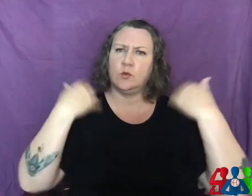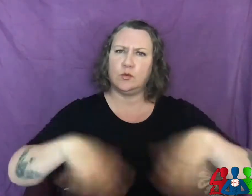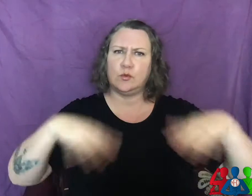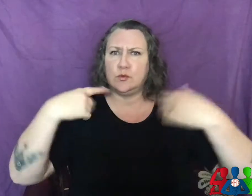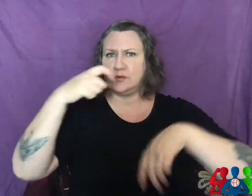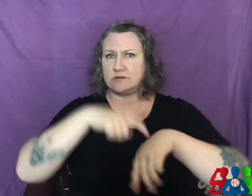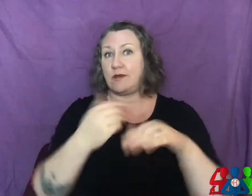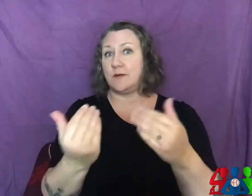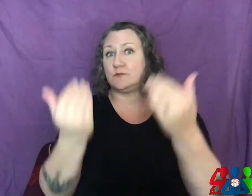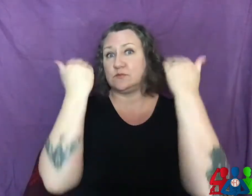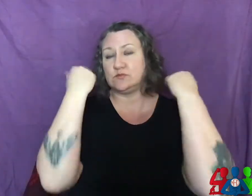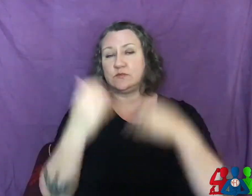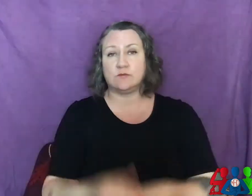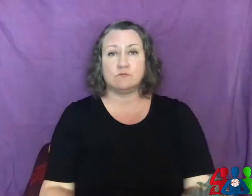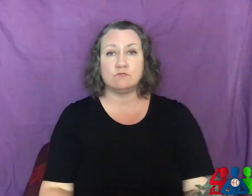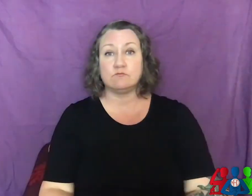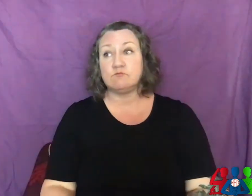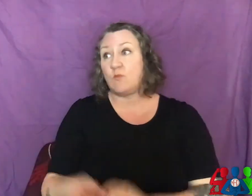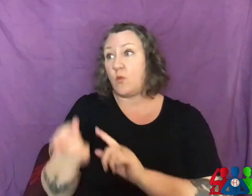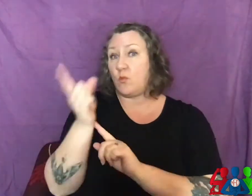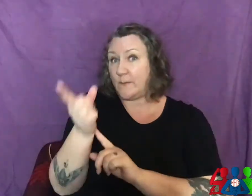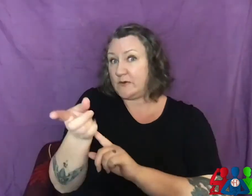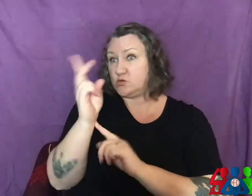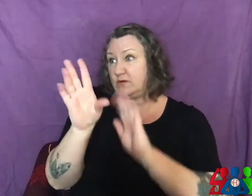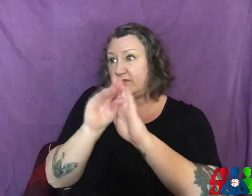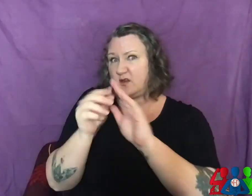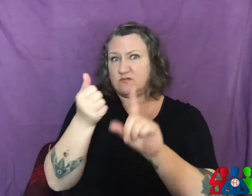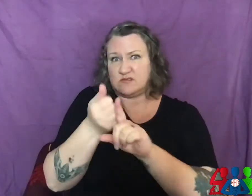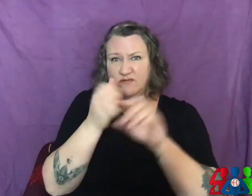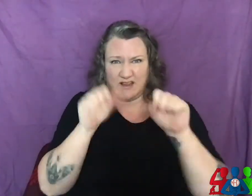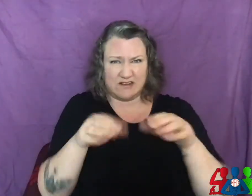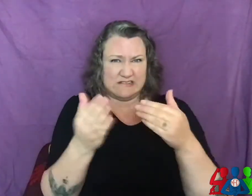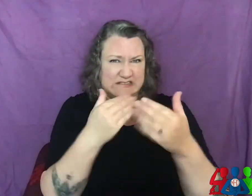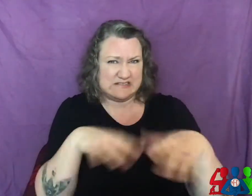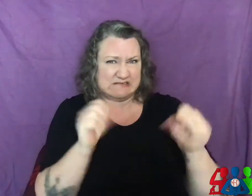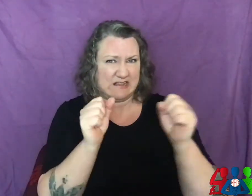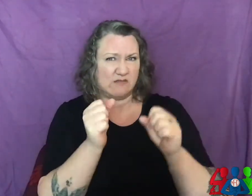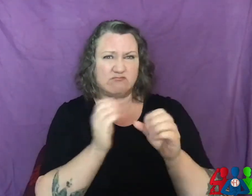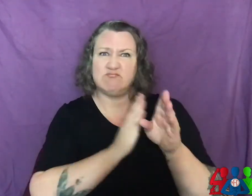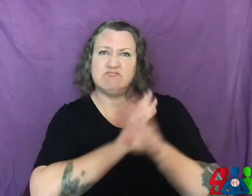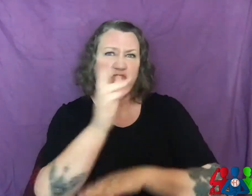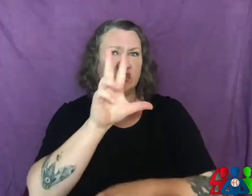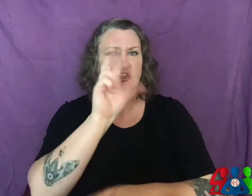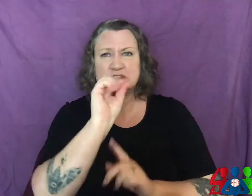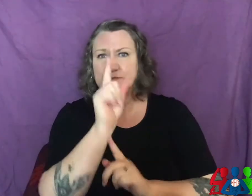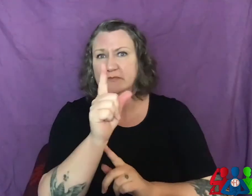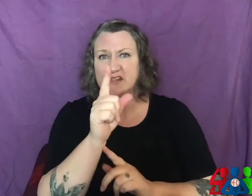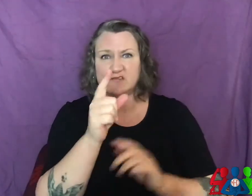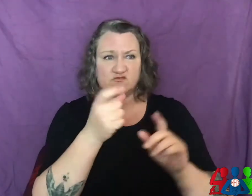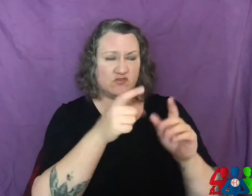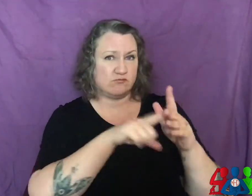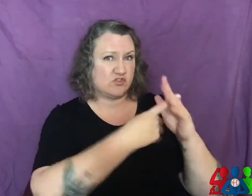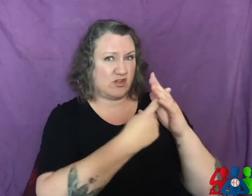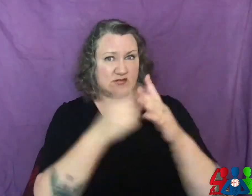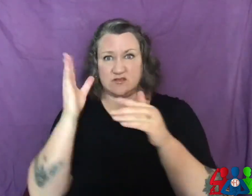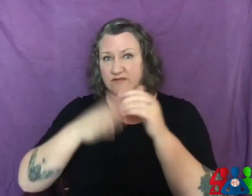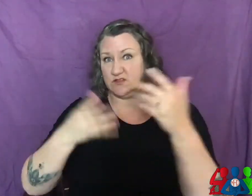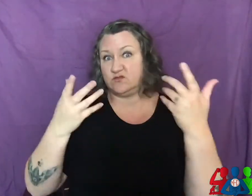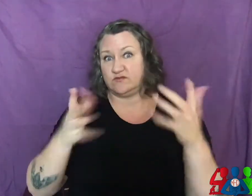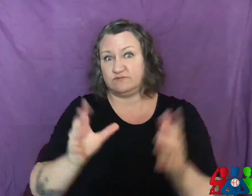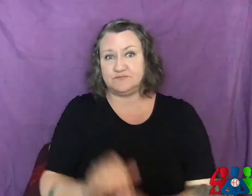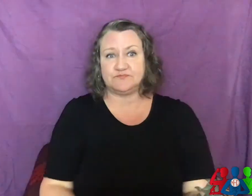you include video content. And the amount of time to make that video content can be high. To